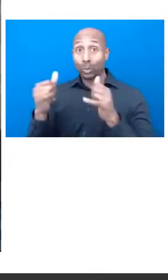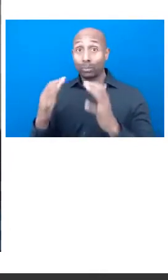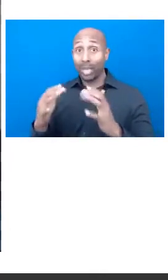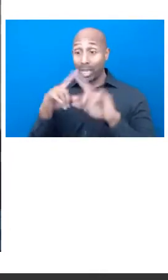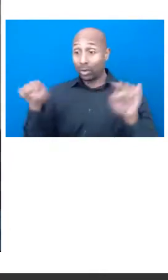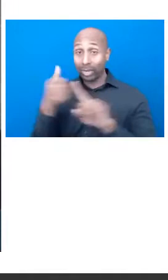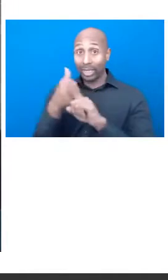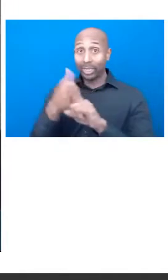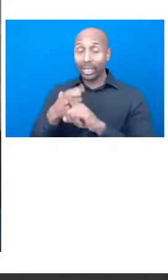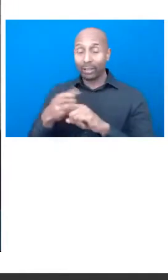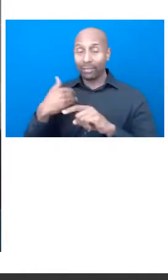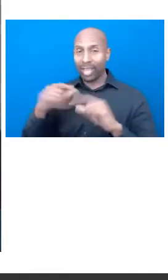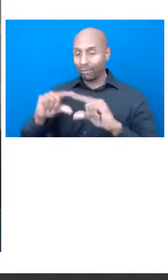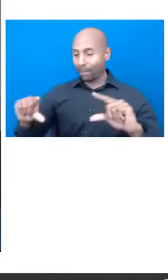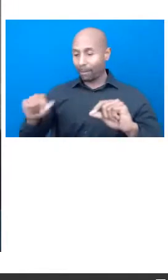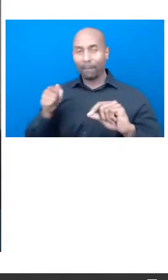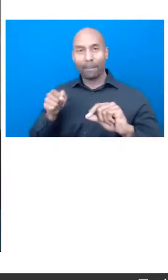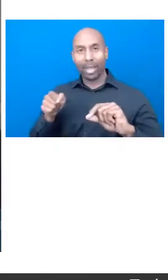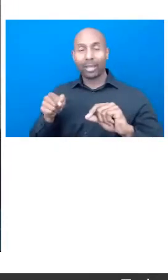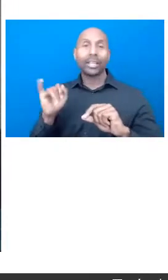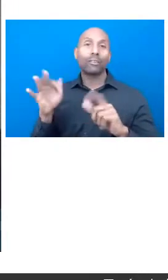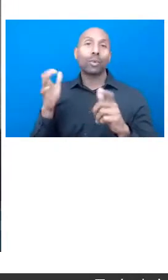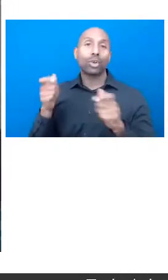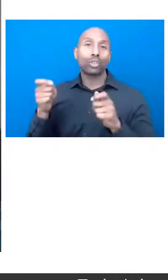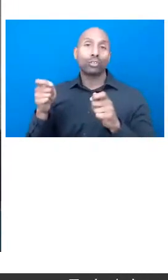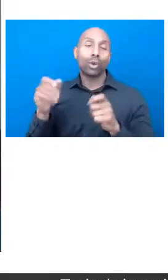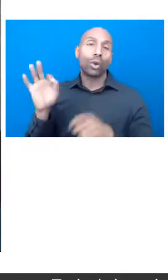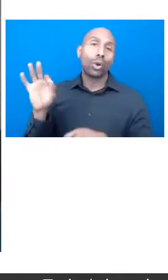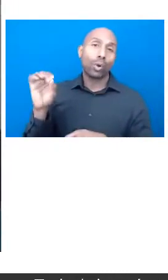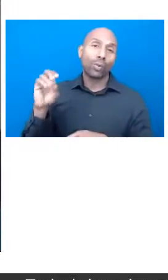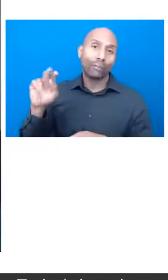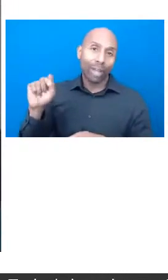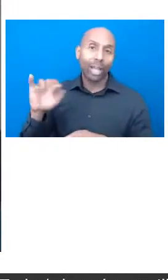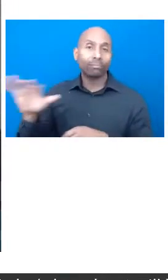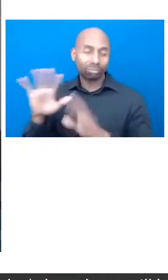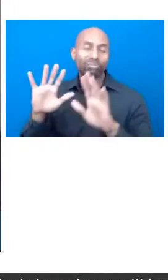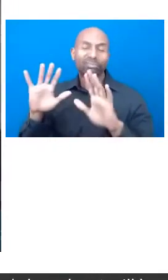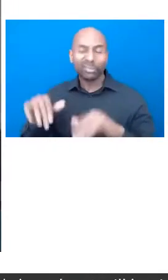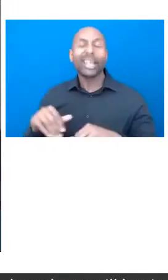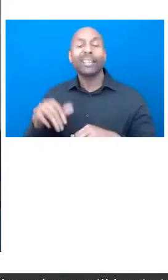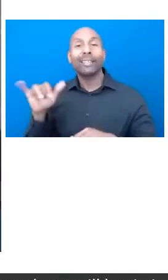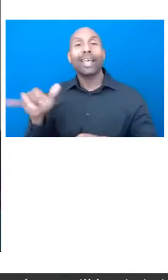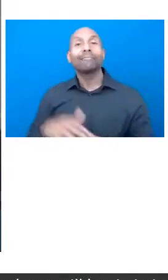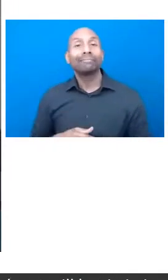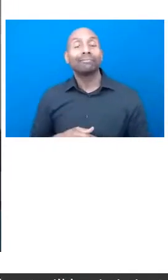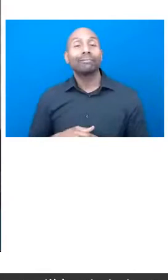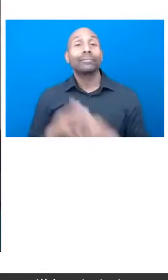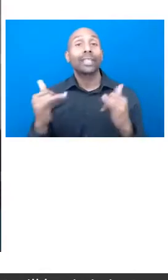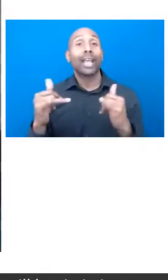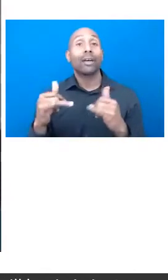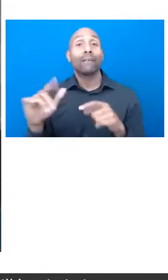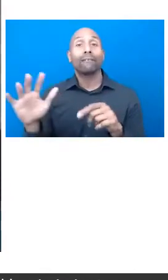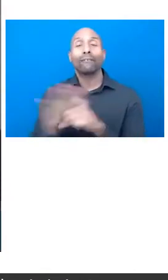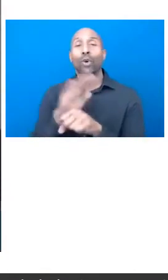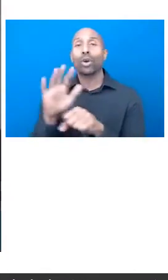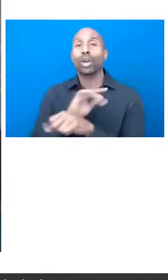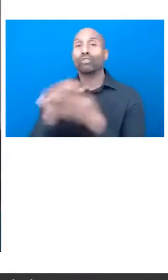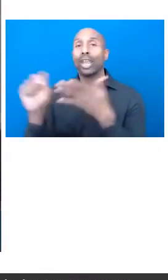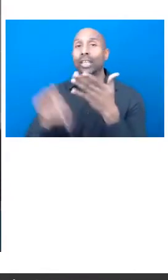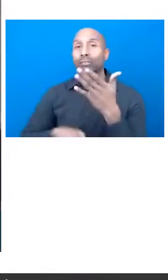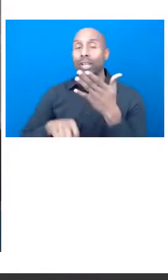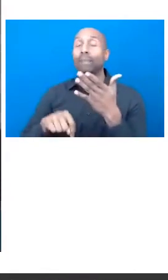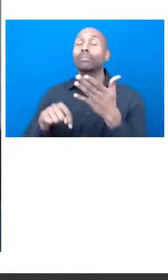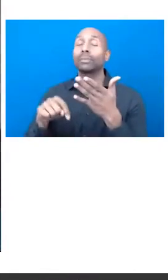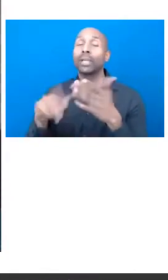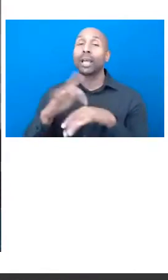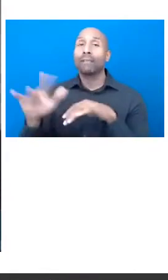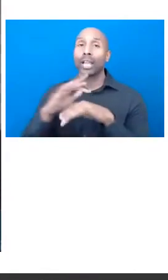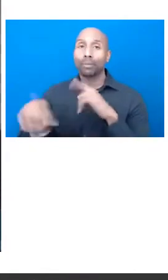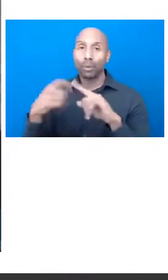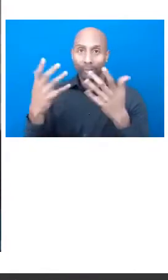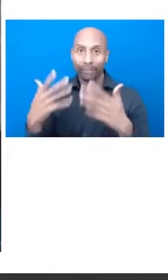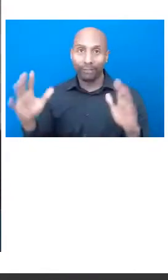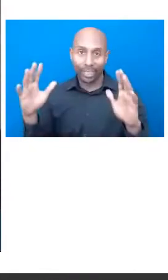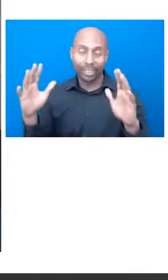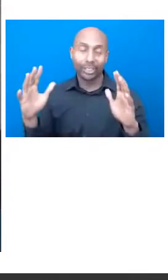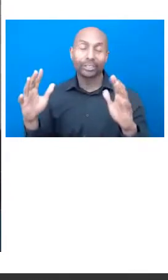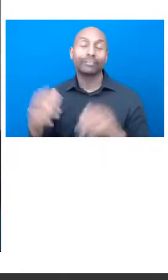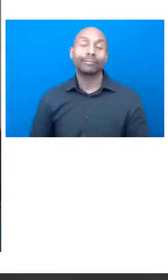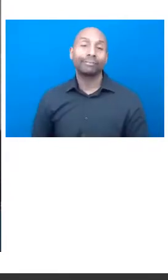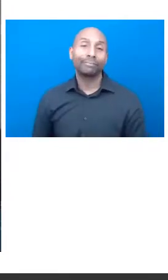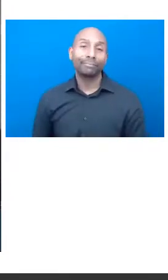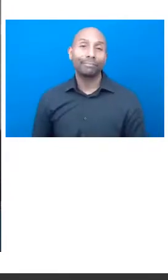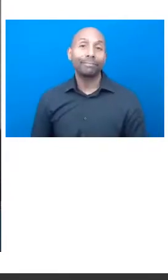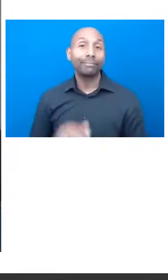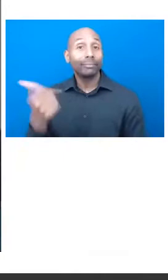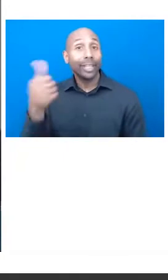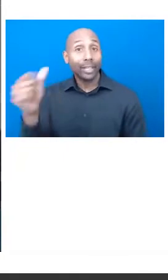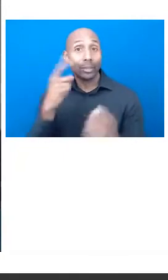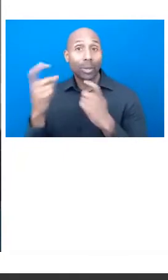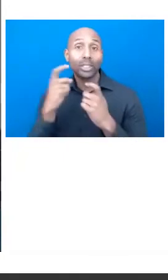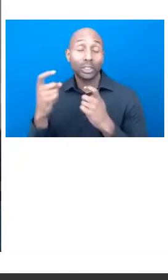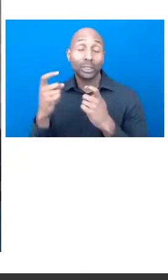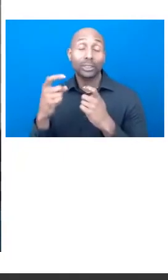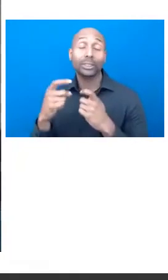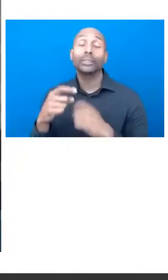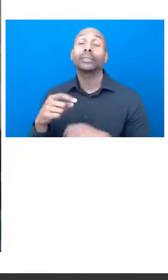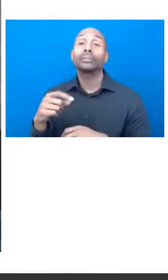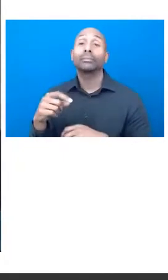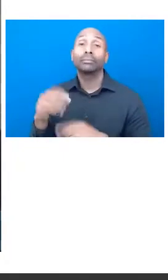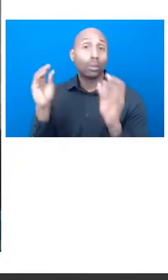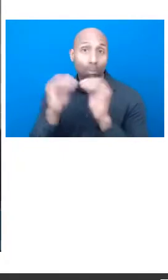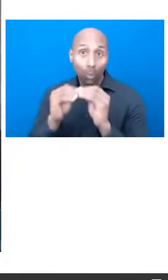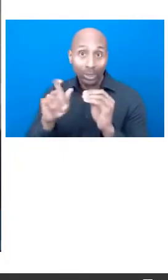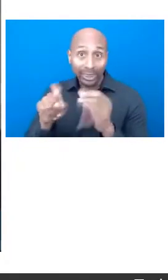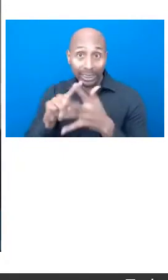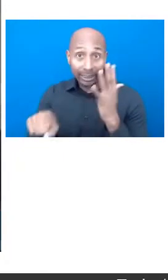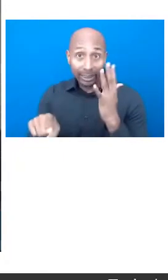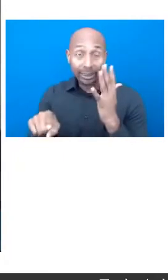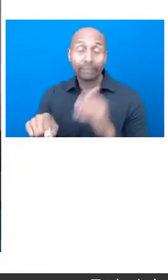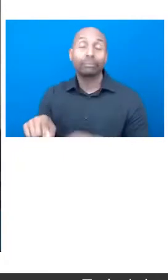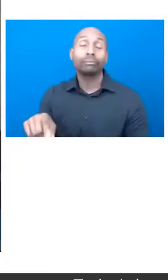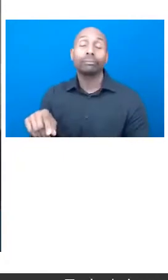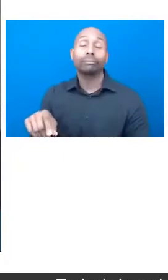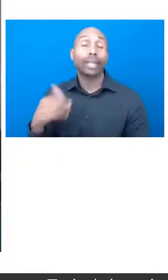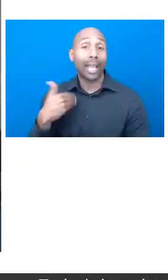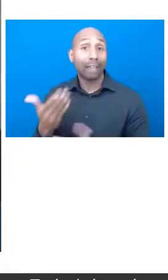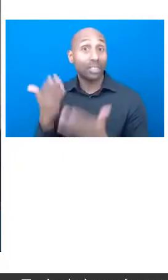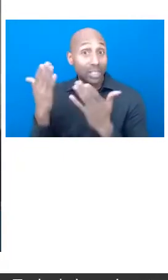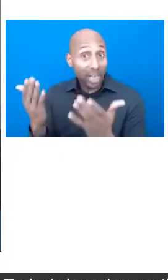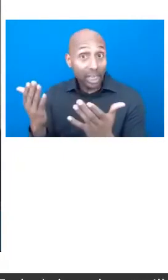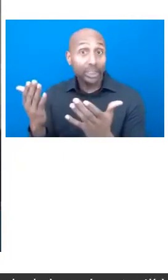A full transcription of today's event will be made available following the talk.